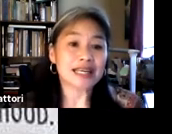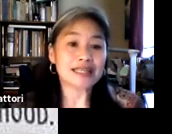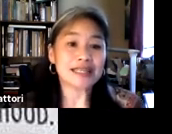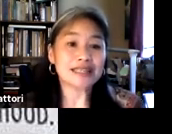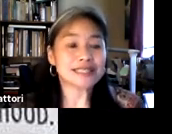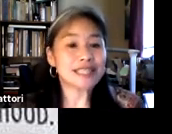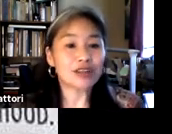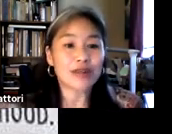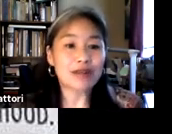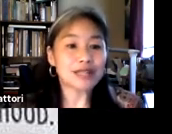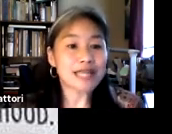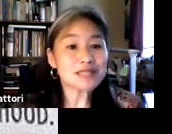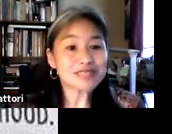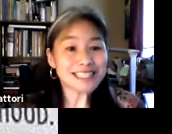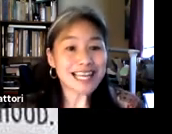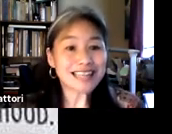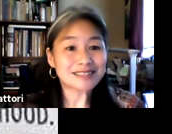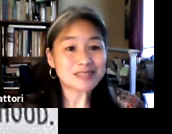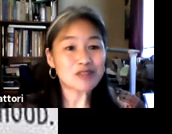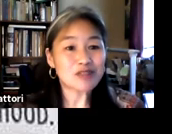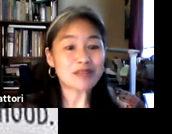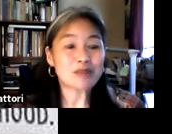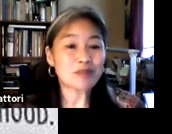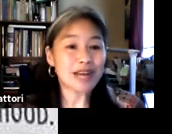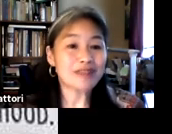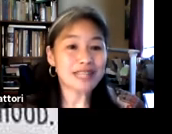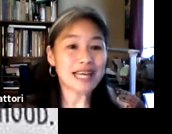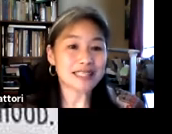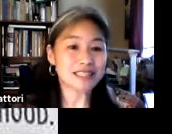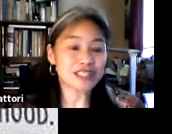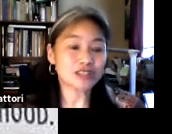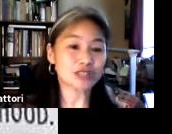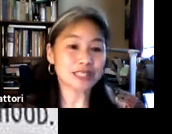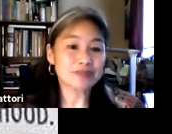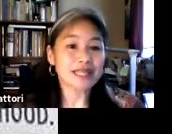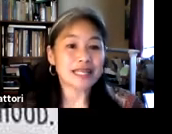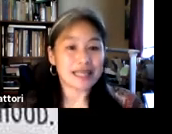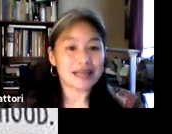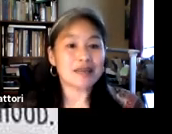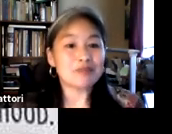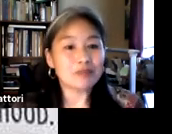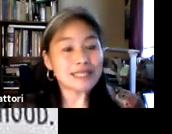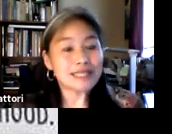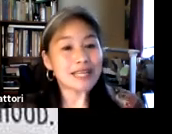of the Japanese American citizens league. She's going to be giving us a general introduction to the topic of the